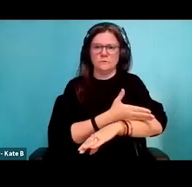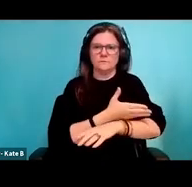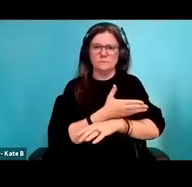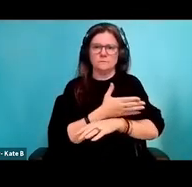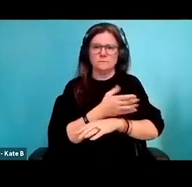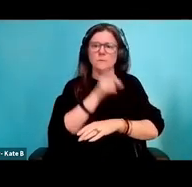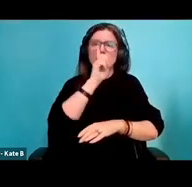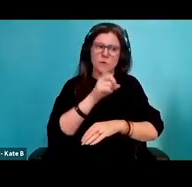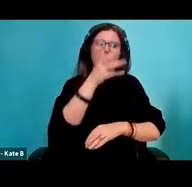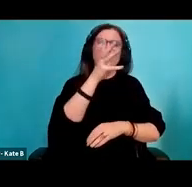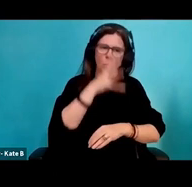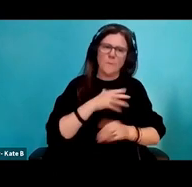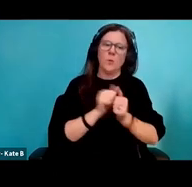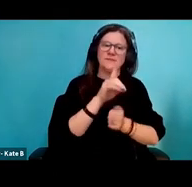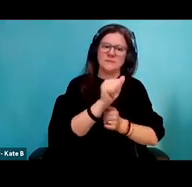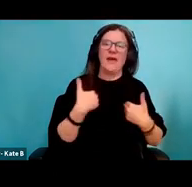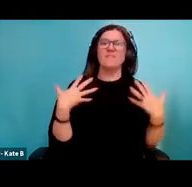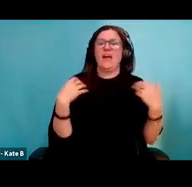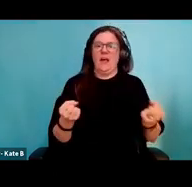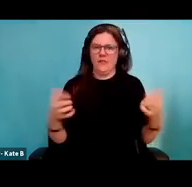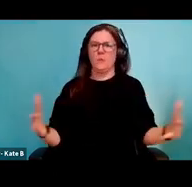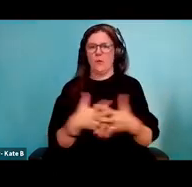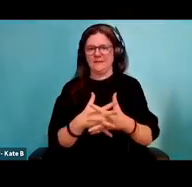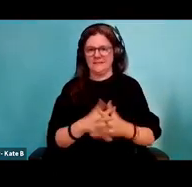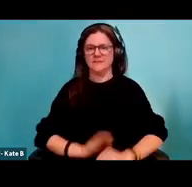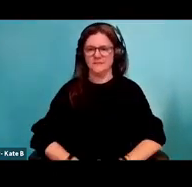with disabilities can have healthy pregnancies as well.